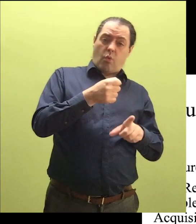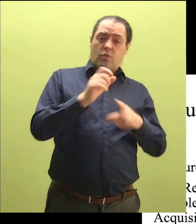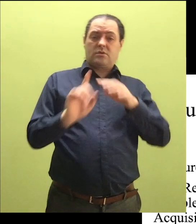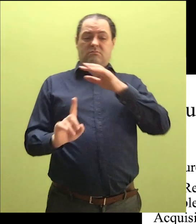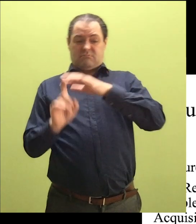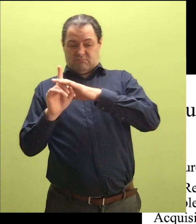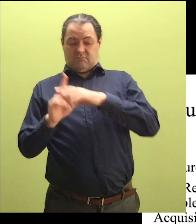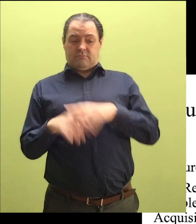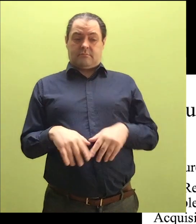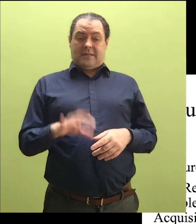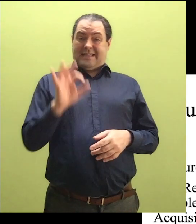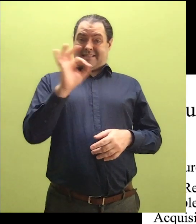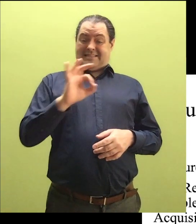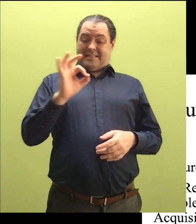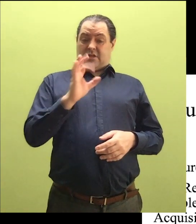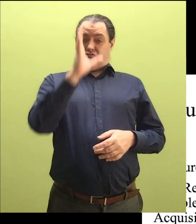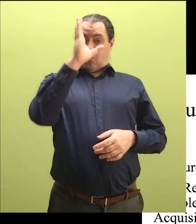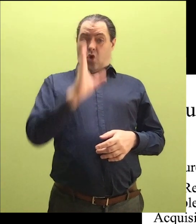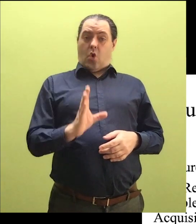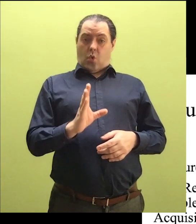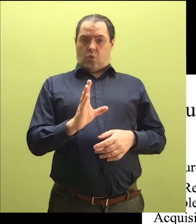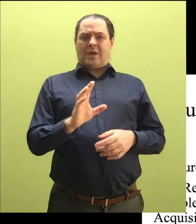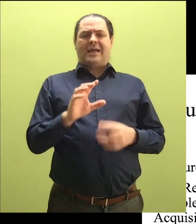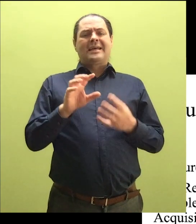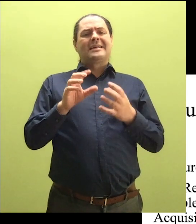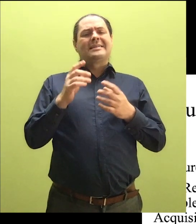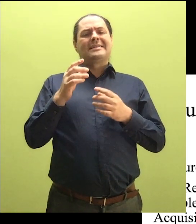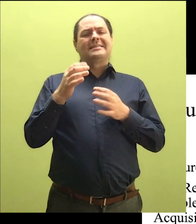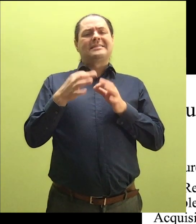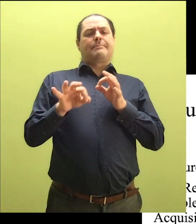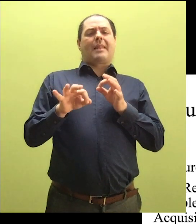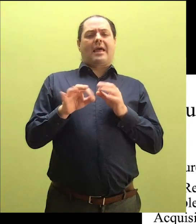complex. The intercept is the overall mean of the posterior